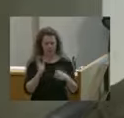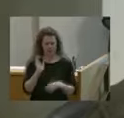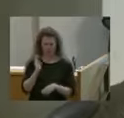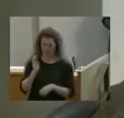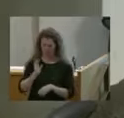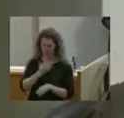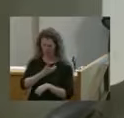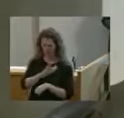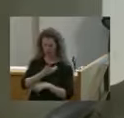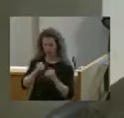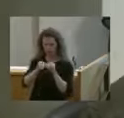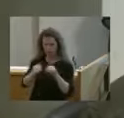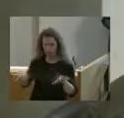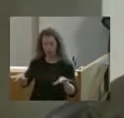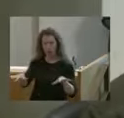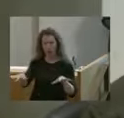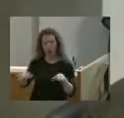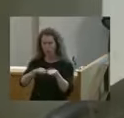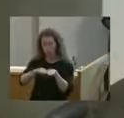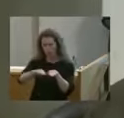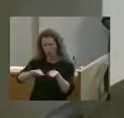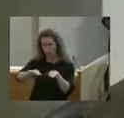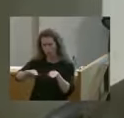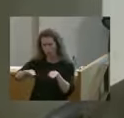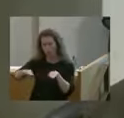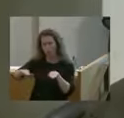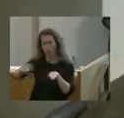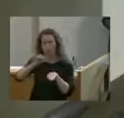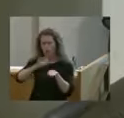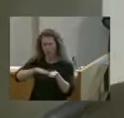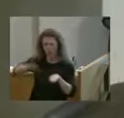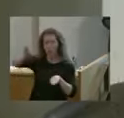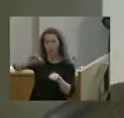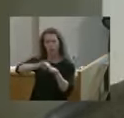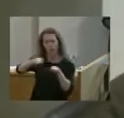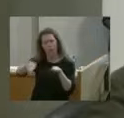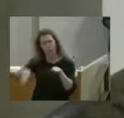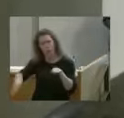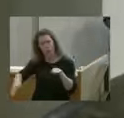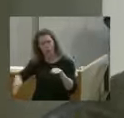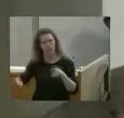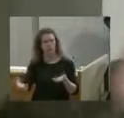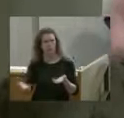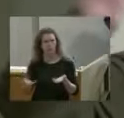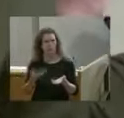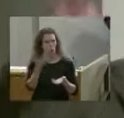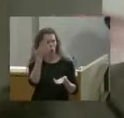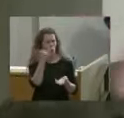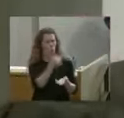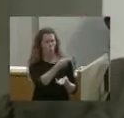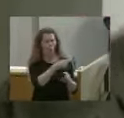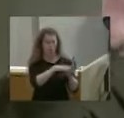low, it's, you need to be going down, why there would be a big balloon, a big curve